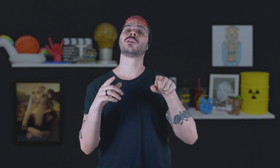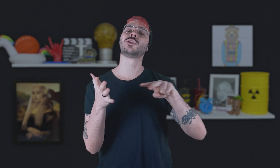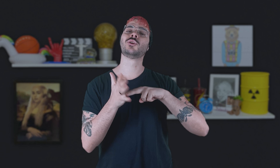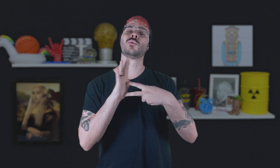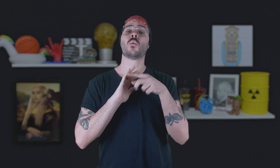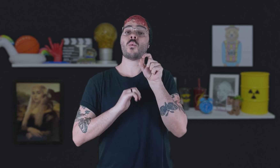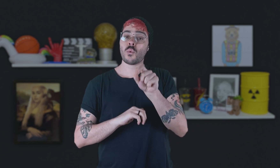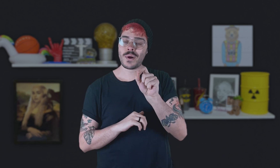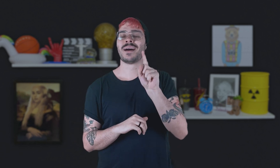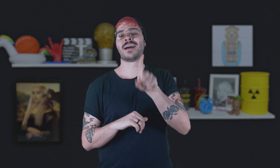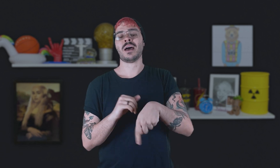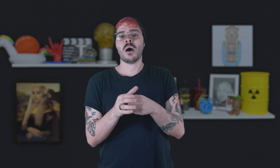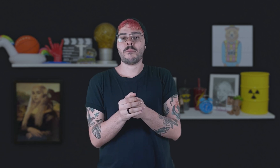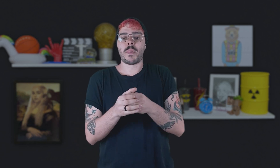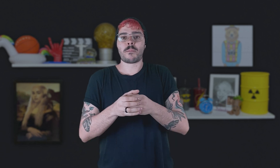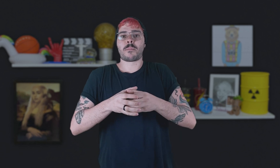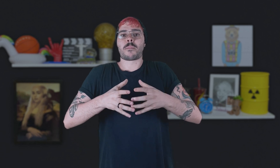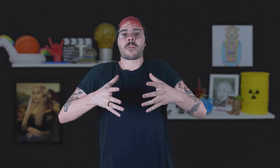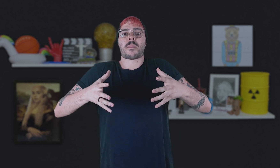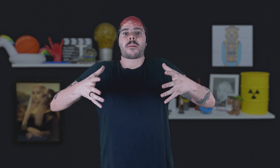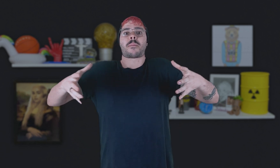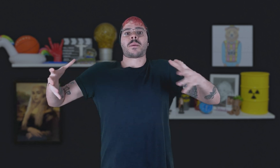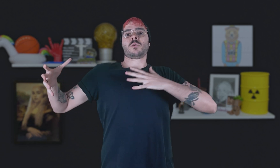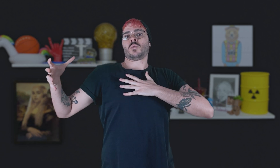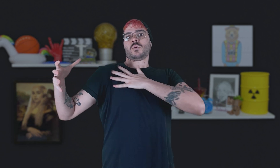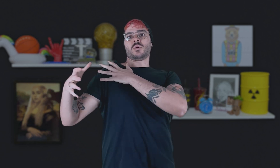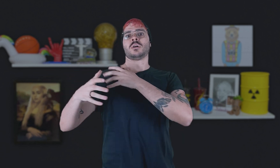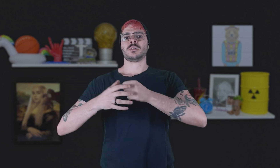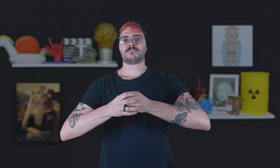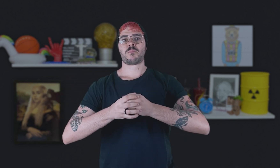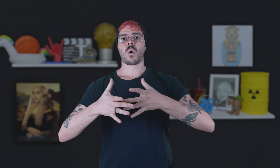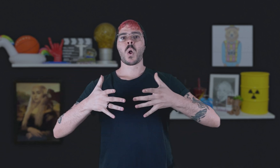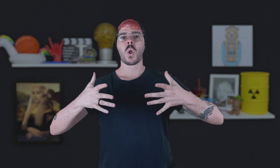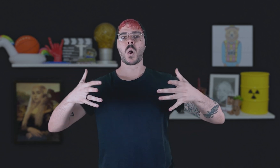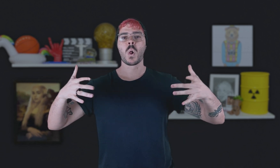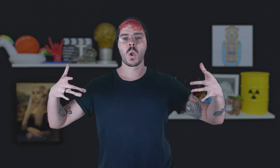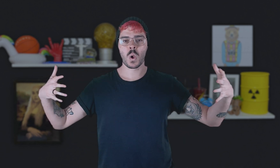equipment